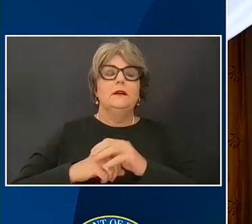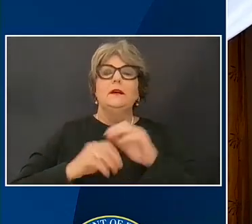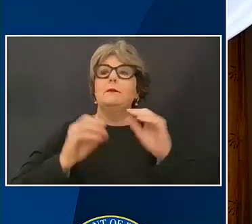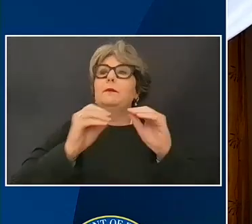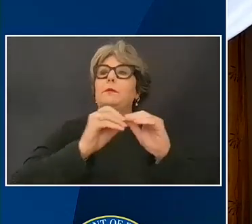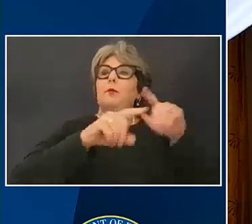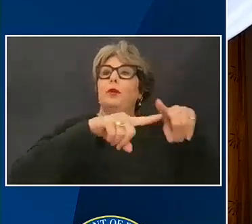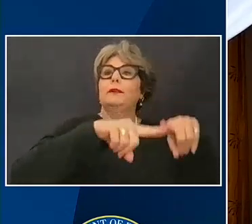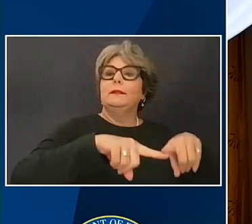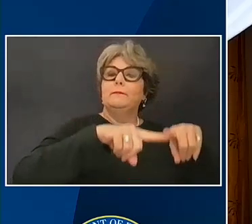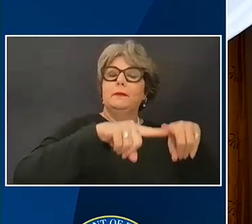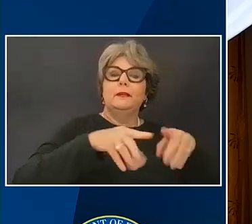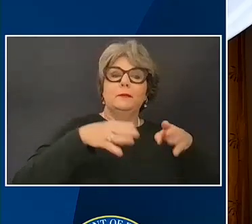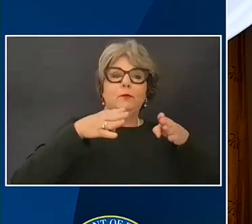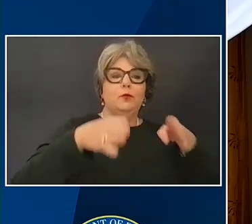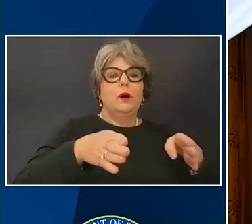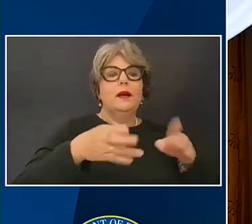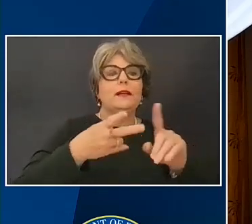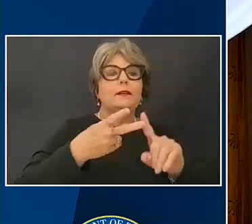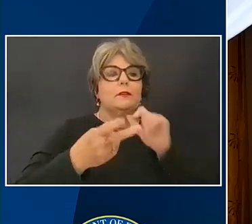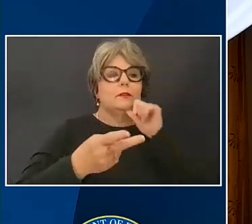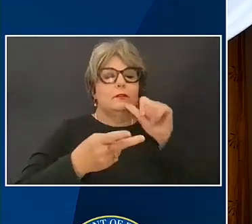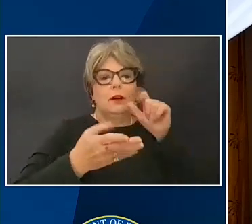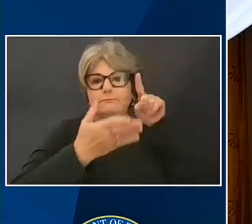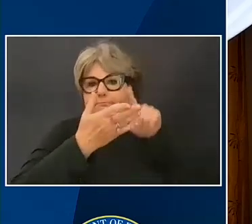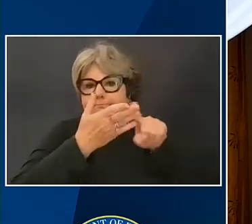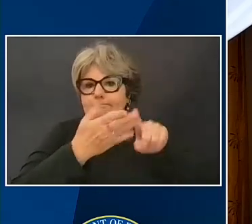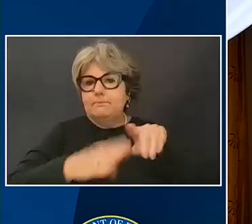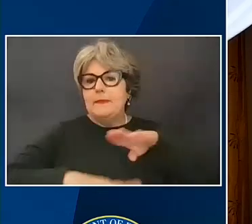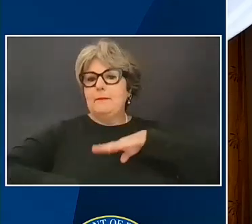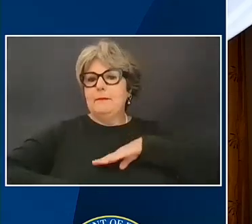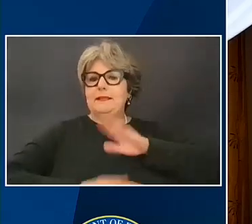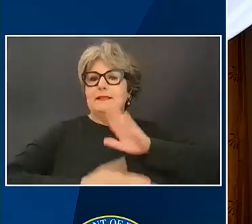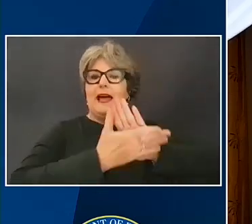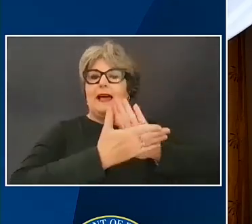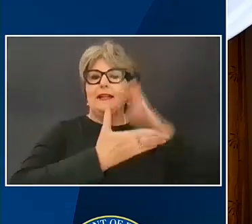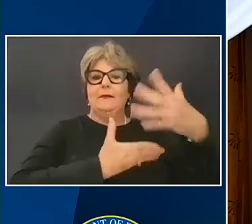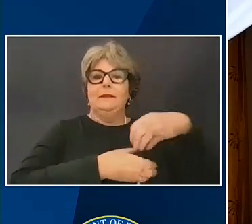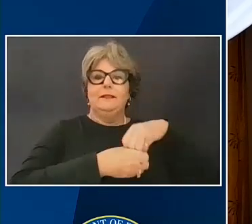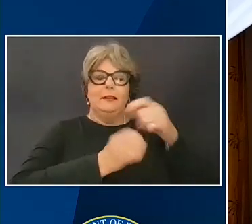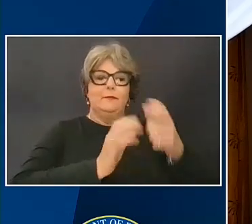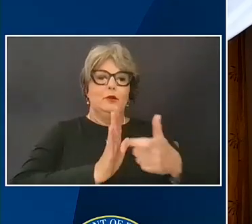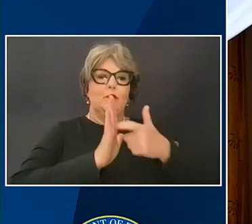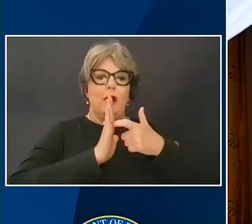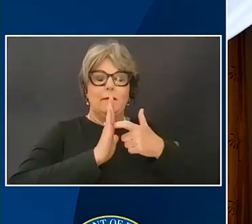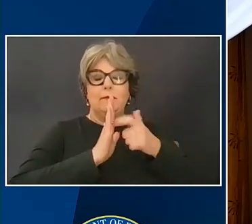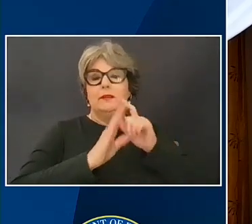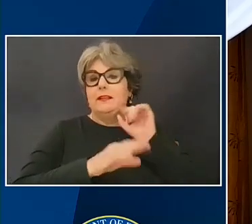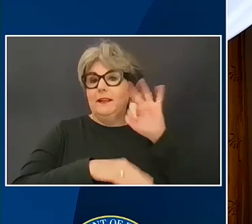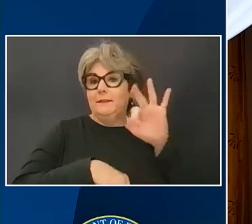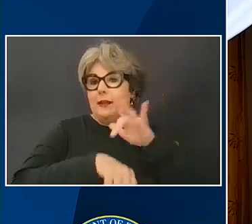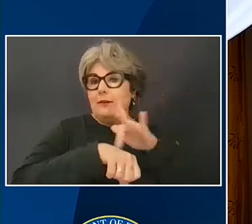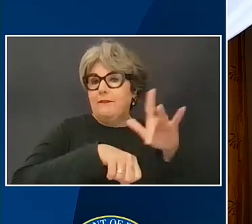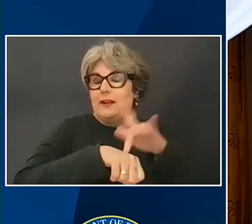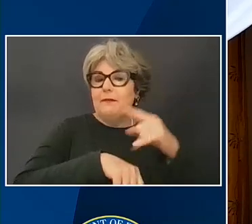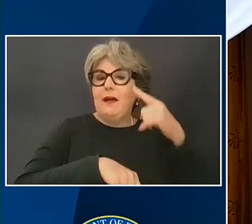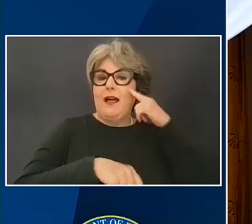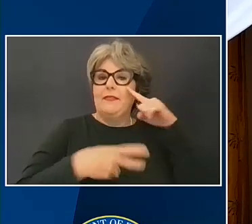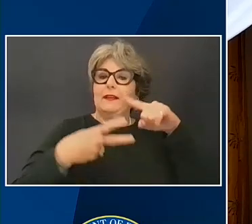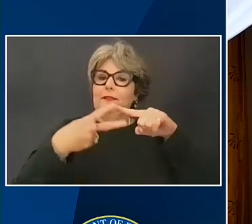real-time audit trails that satisfy the academic engagement requirement are available. I think those should be deemed